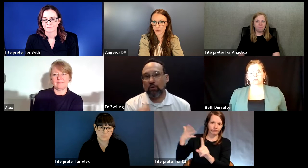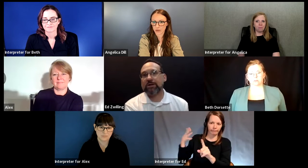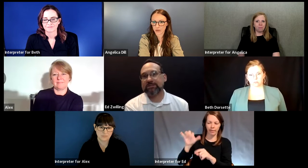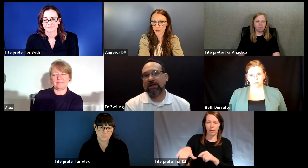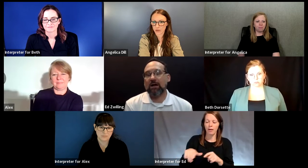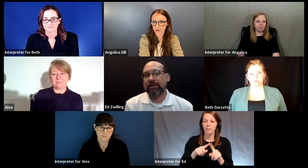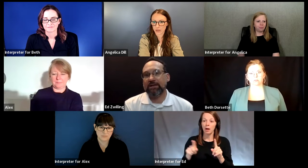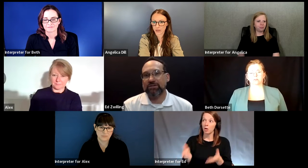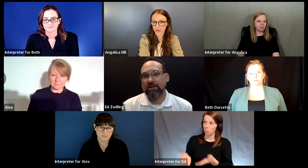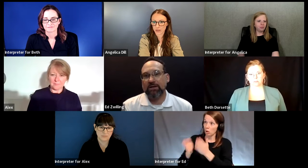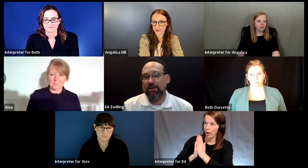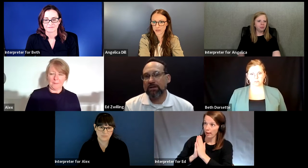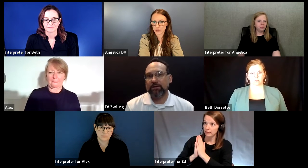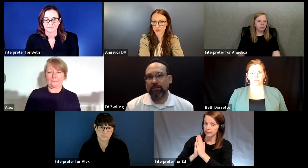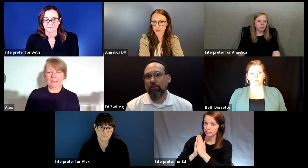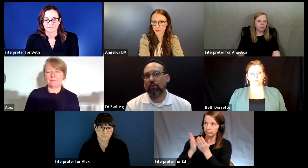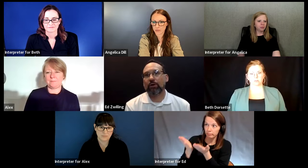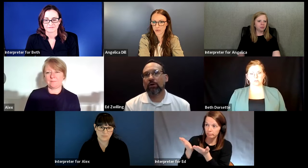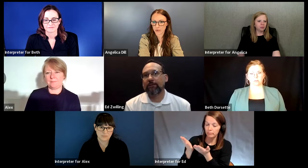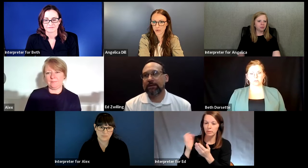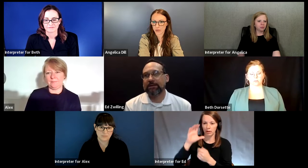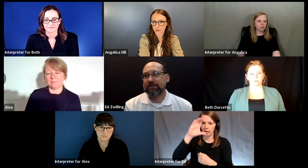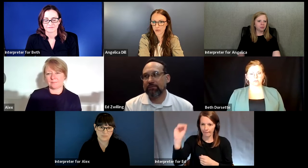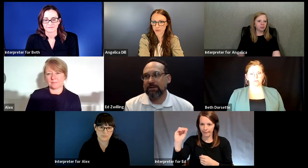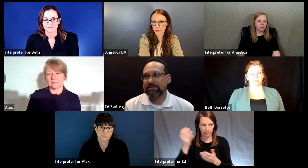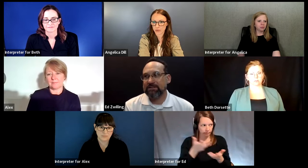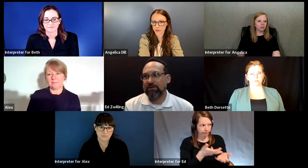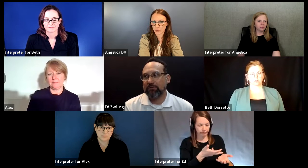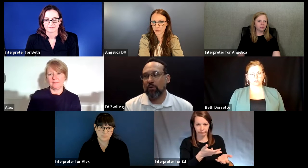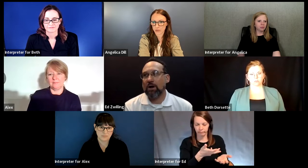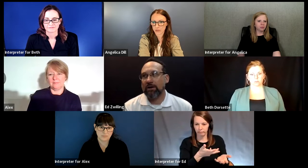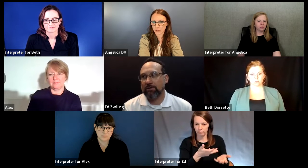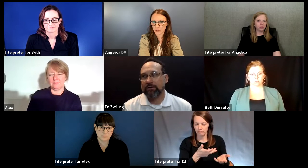But when you request an accommodation, you know, the employer isn't necessarily required